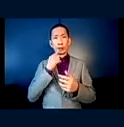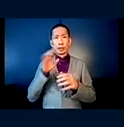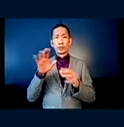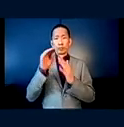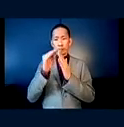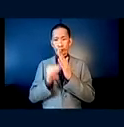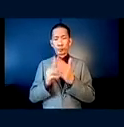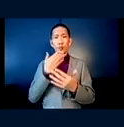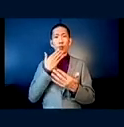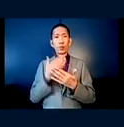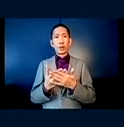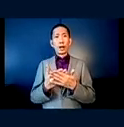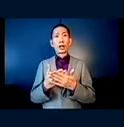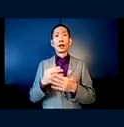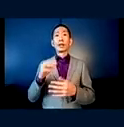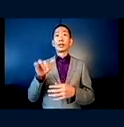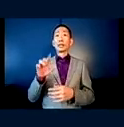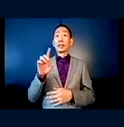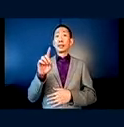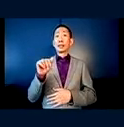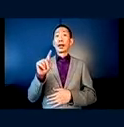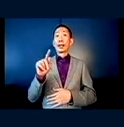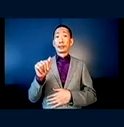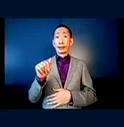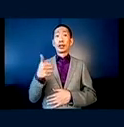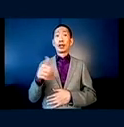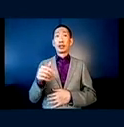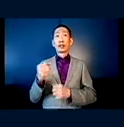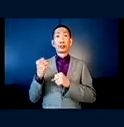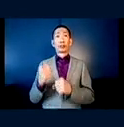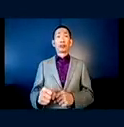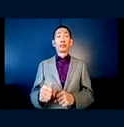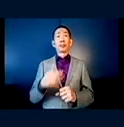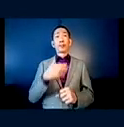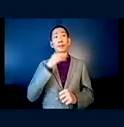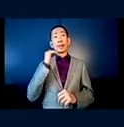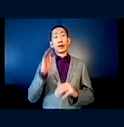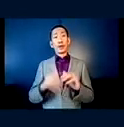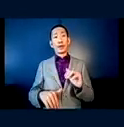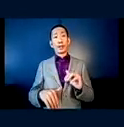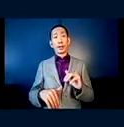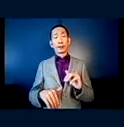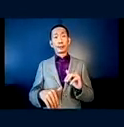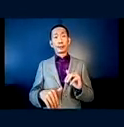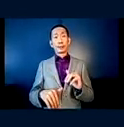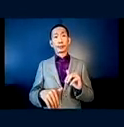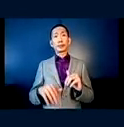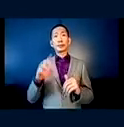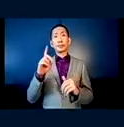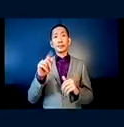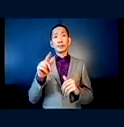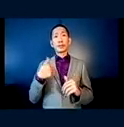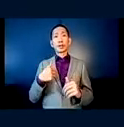THEIR JOB SUPER SERIOUSLY AND DATA IS OF GREAT QUALITY, ACTUALLY MUCH, MUCH BETTER THAN